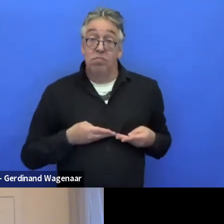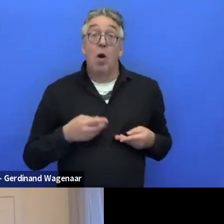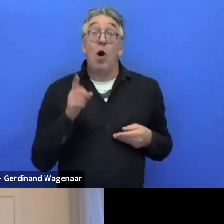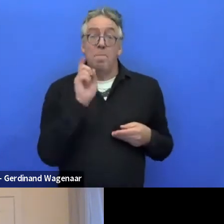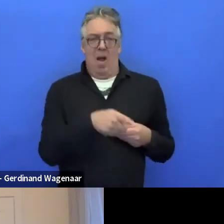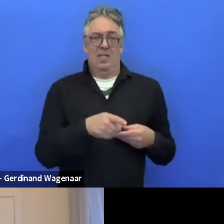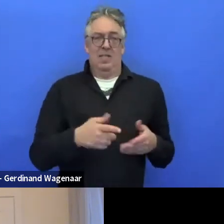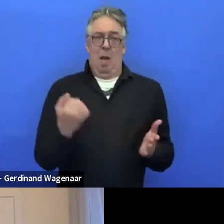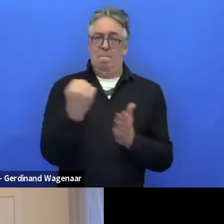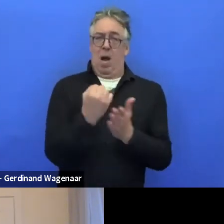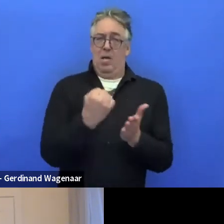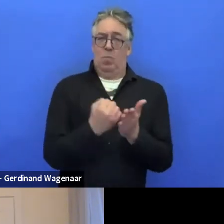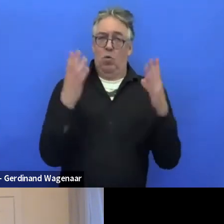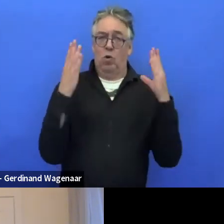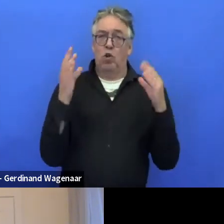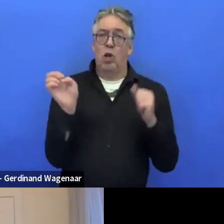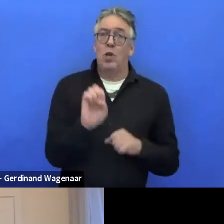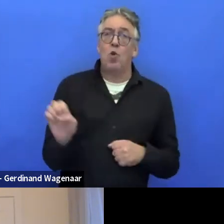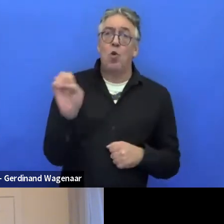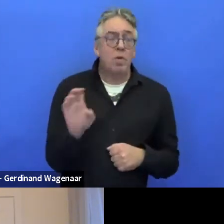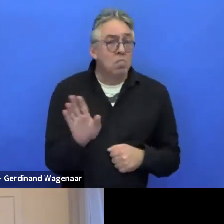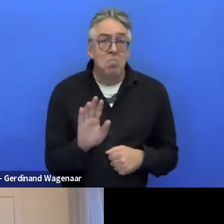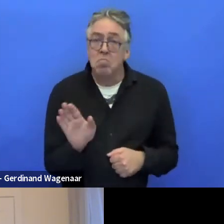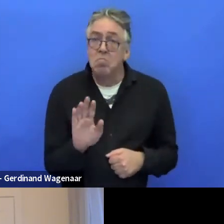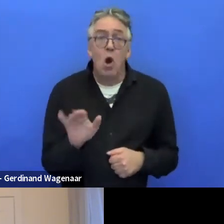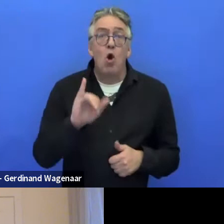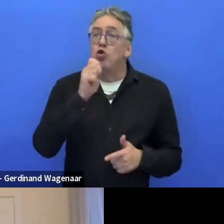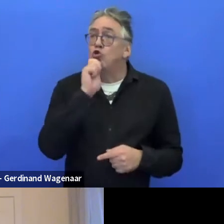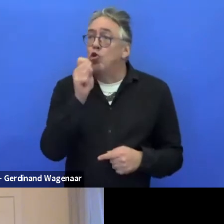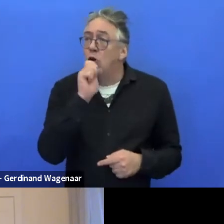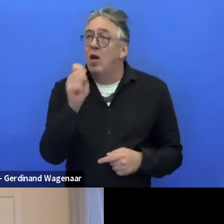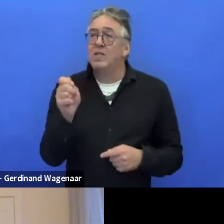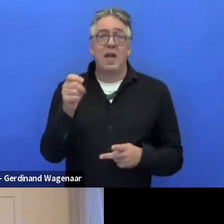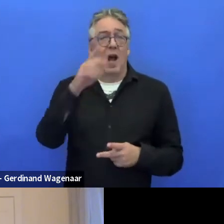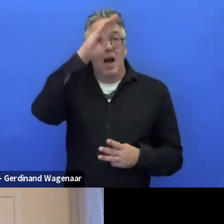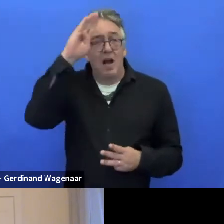a company, an organisation, journalists, academics who are in the EU.